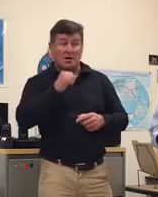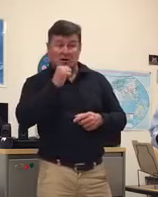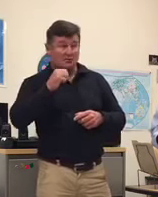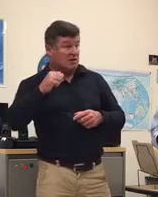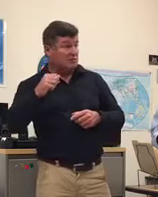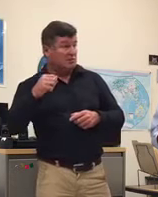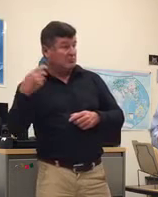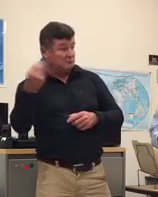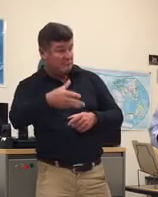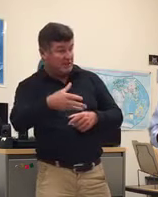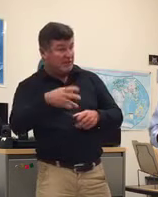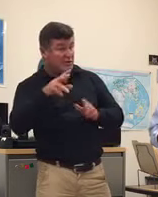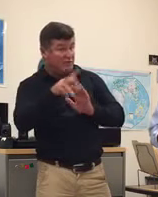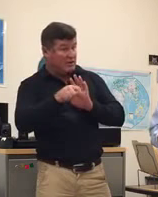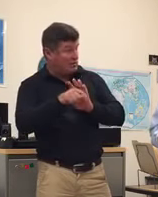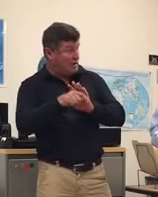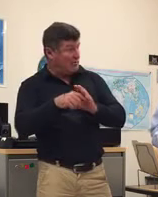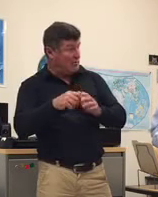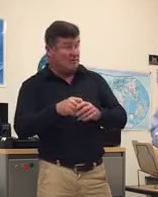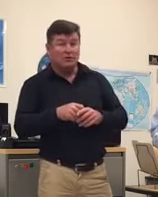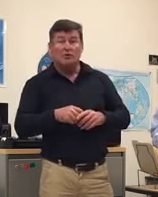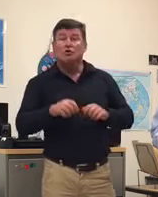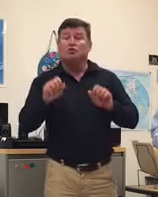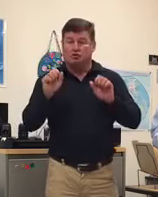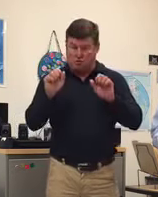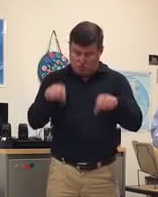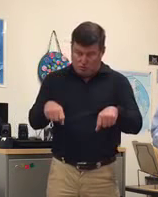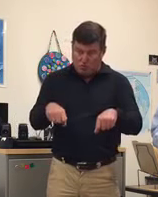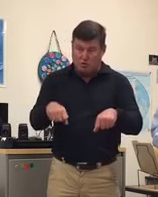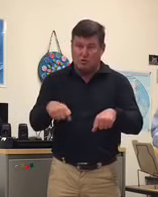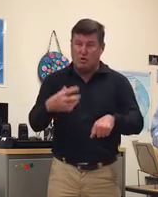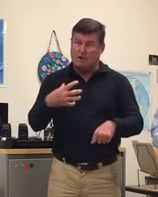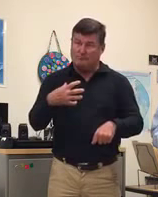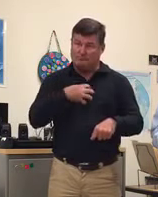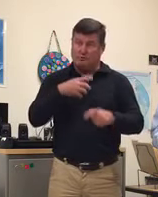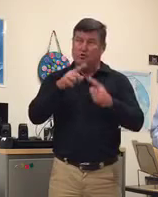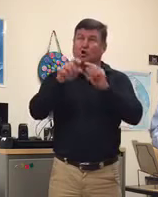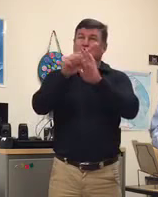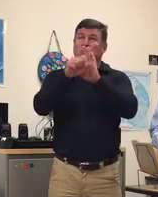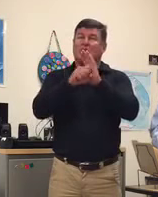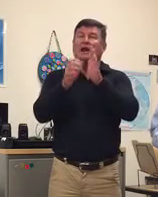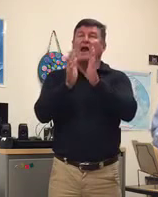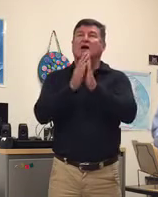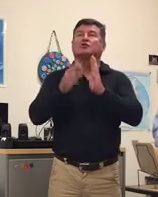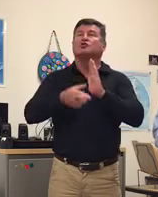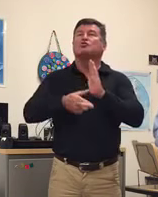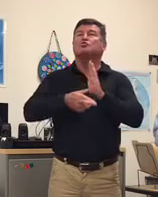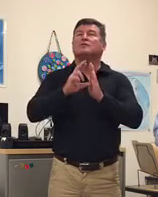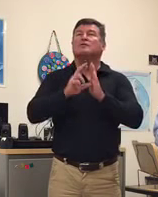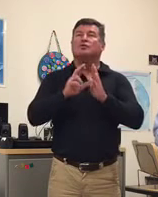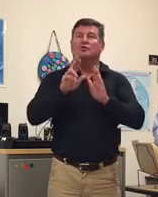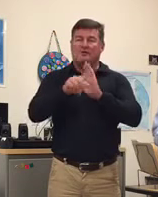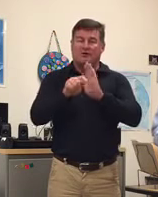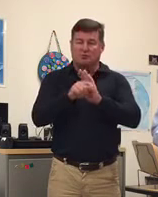district does not respond to you. And that is using the state appeal process to ask for a review.